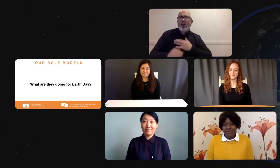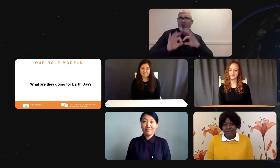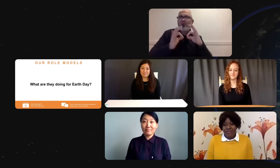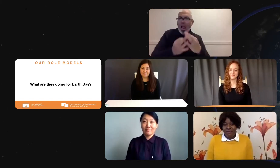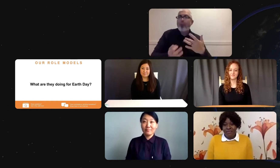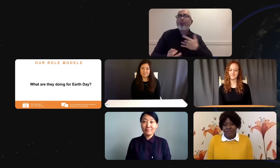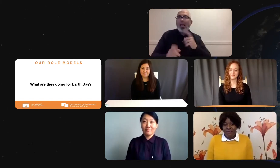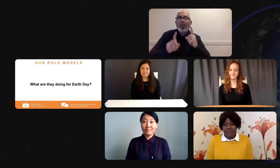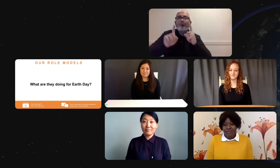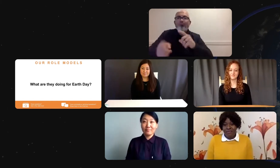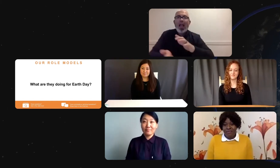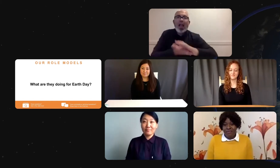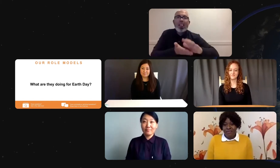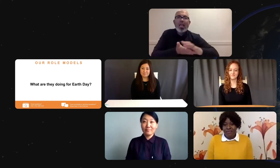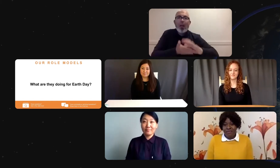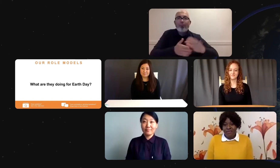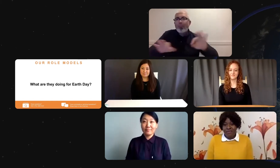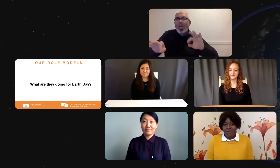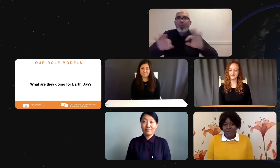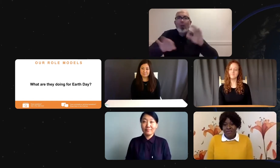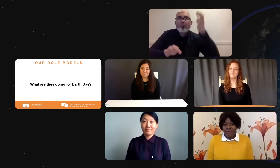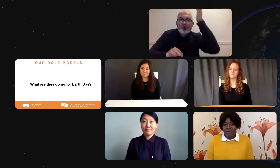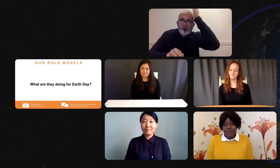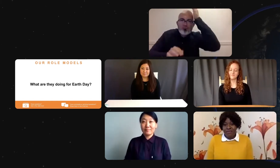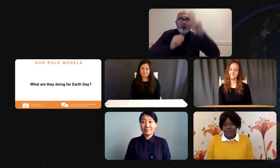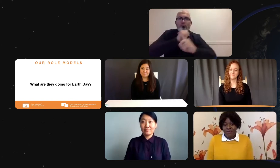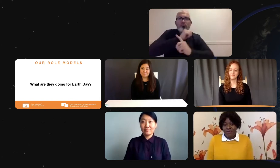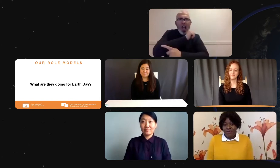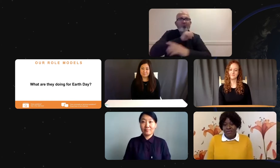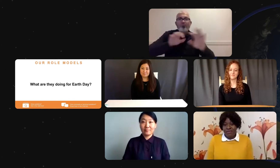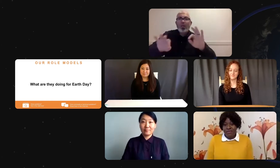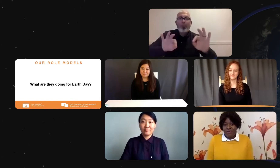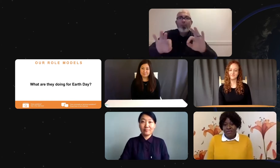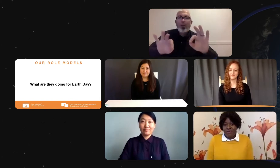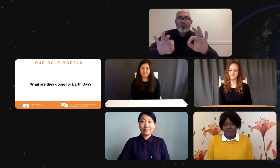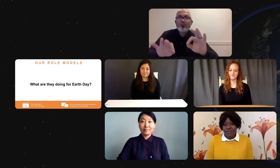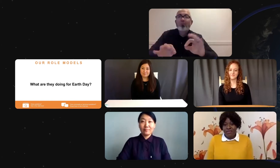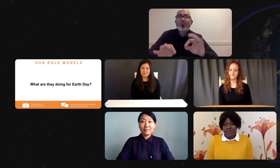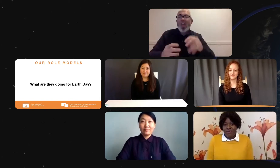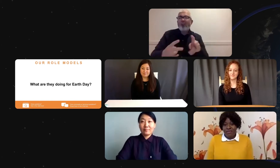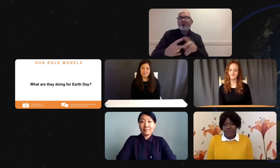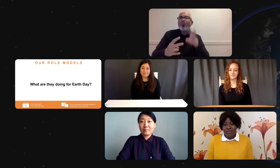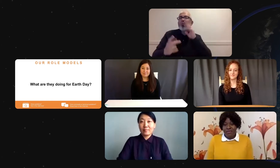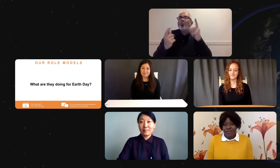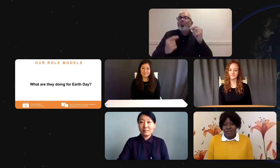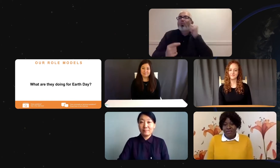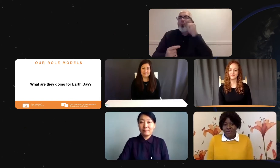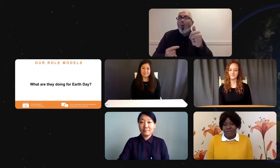My family gets together, goes out, and picks up any trash strewn about.